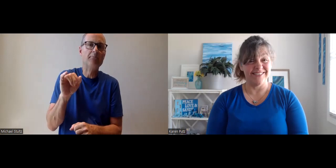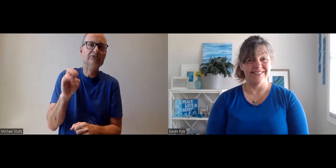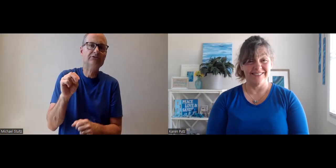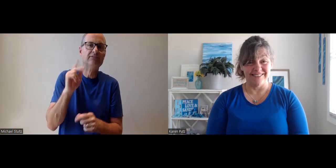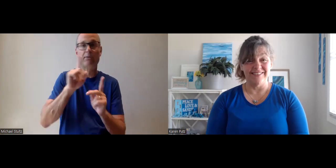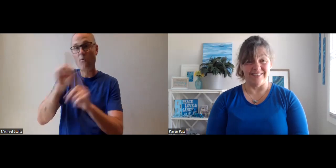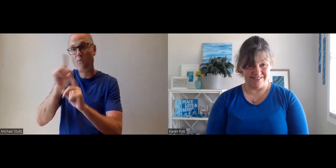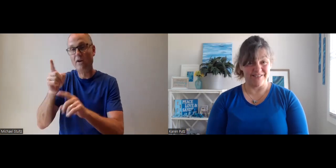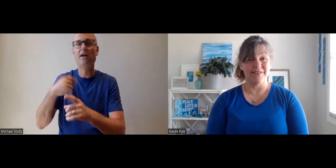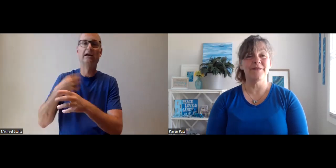Michael St.